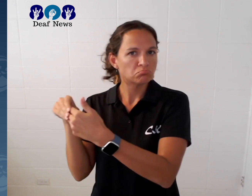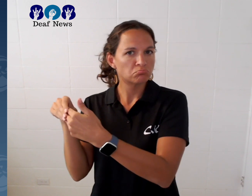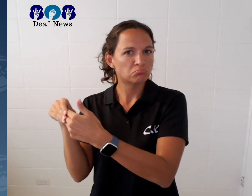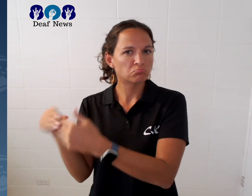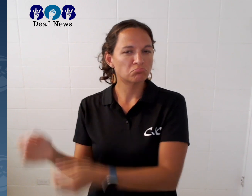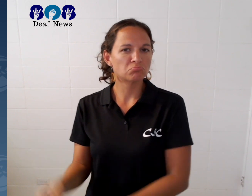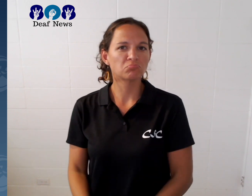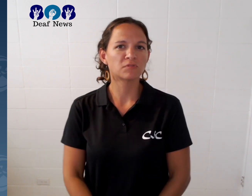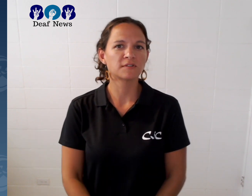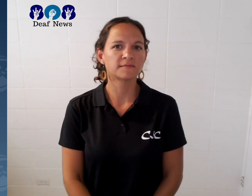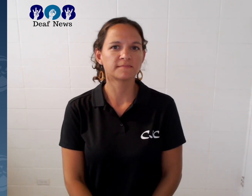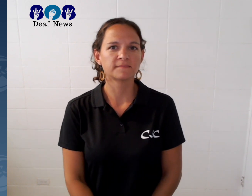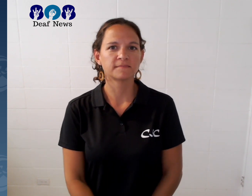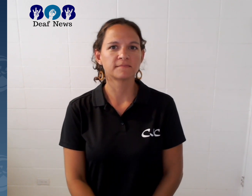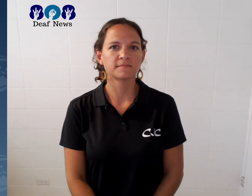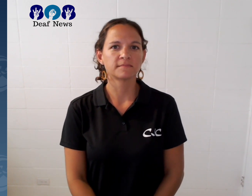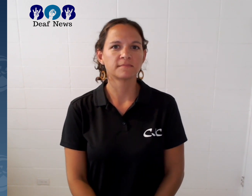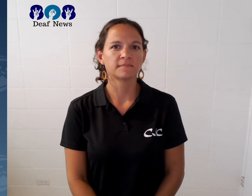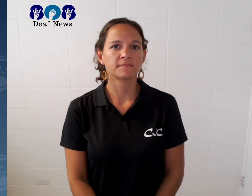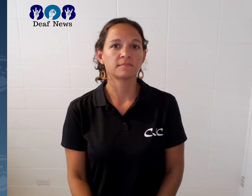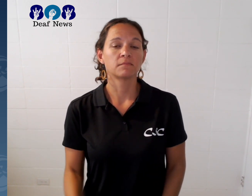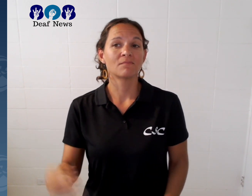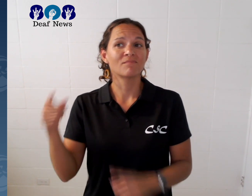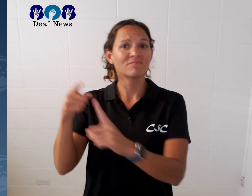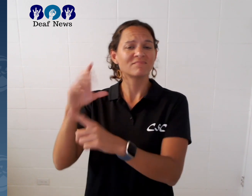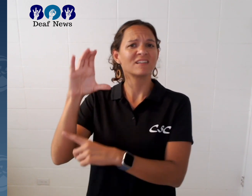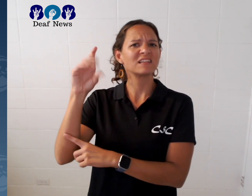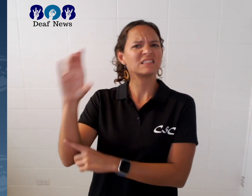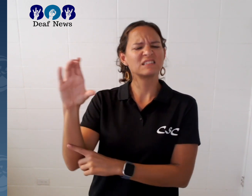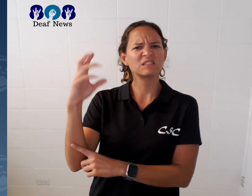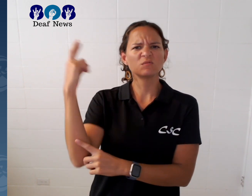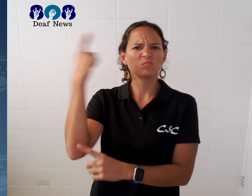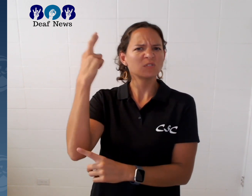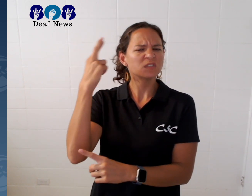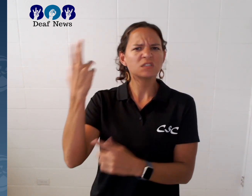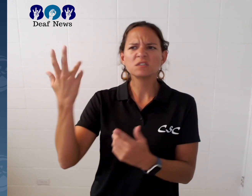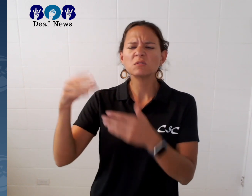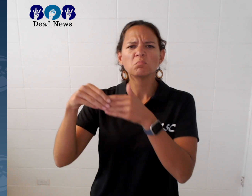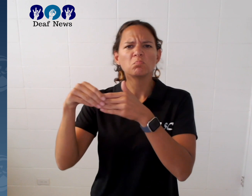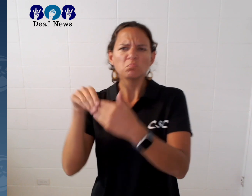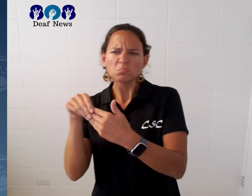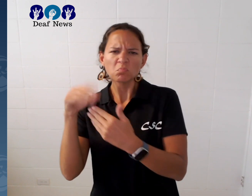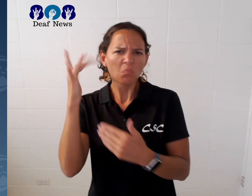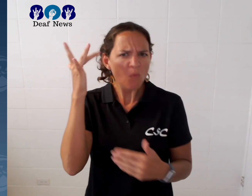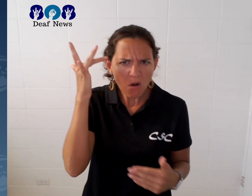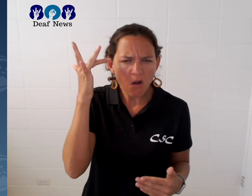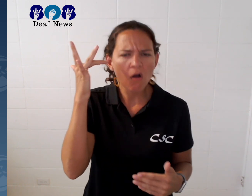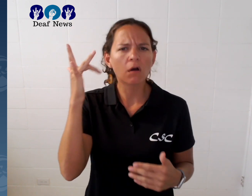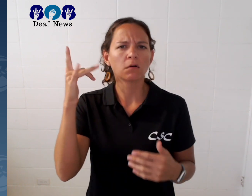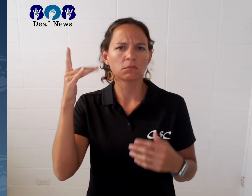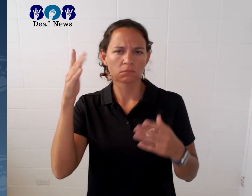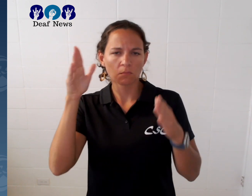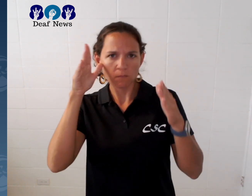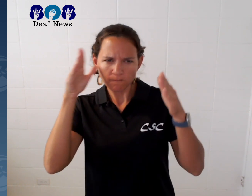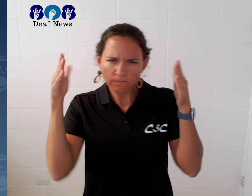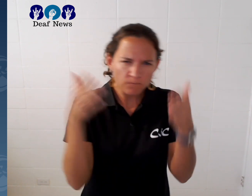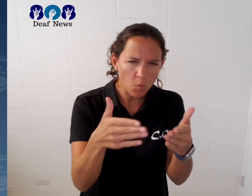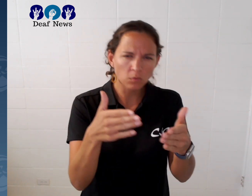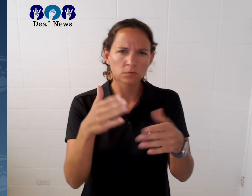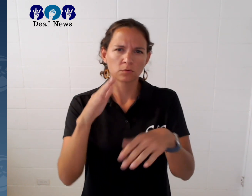Other states have eased up on their restrictions. The CDC reasoning to ease their indoor mask